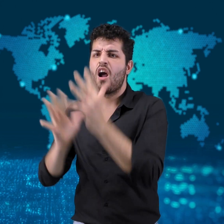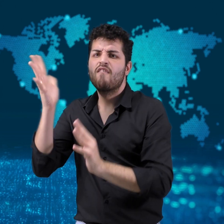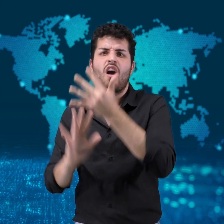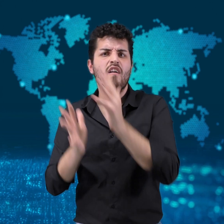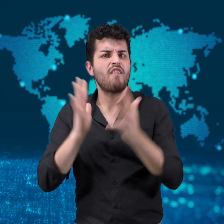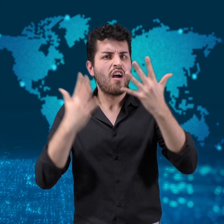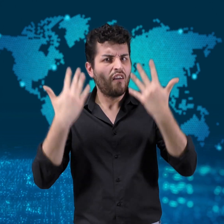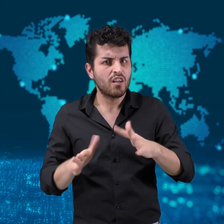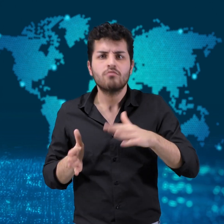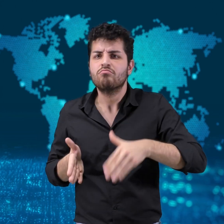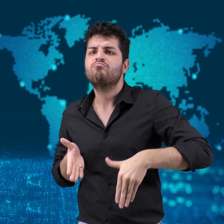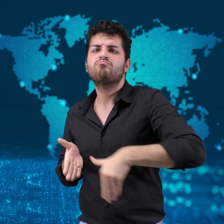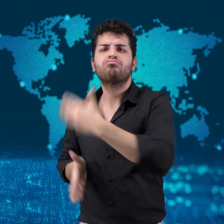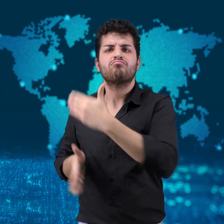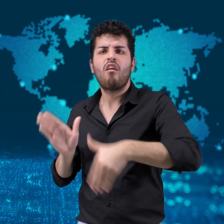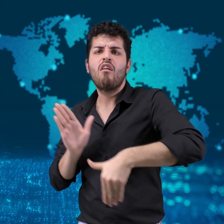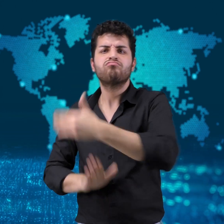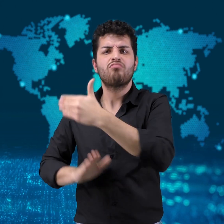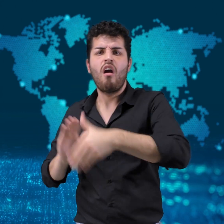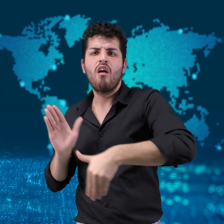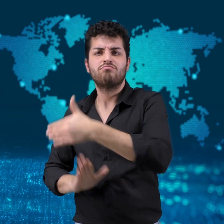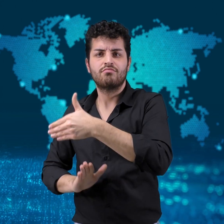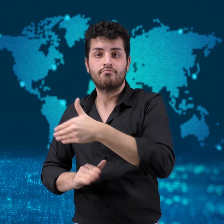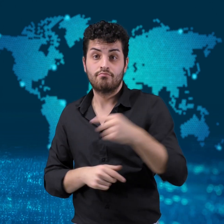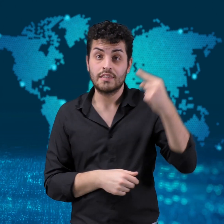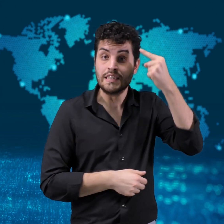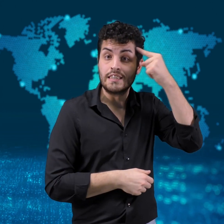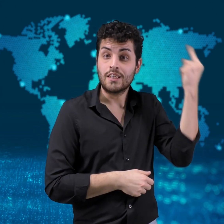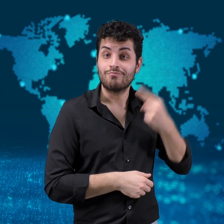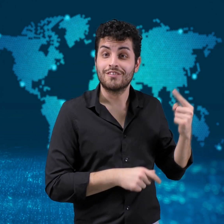Azeris can move into them.